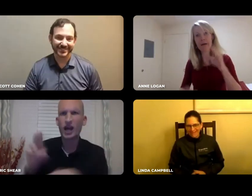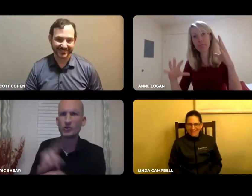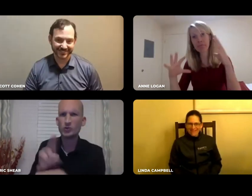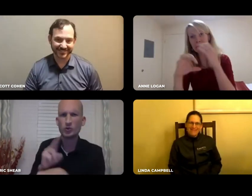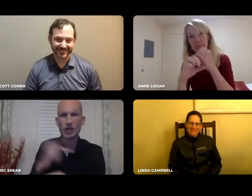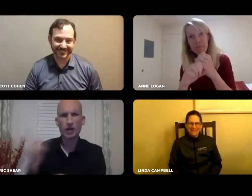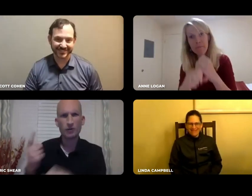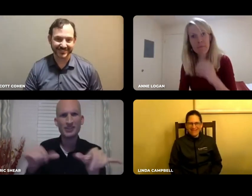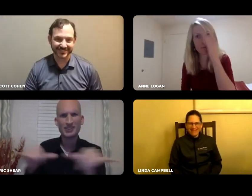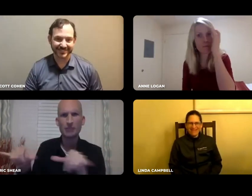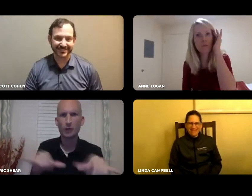Me too ERIC SHEAR: Same